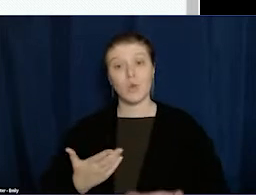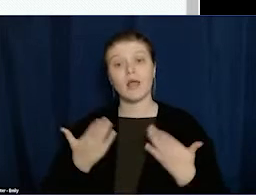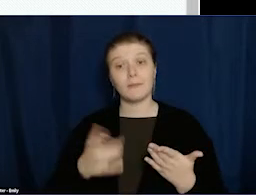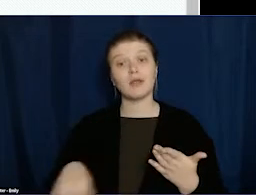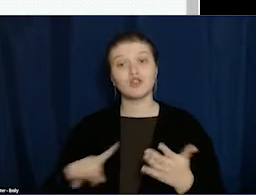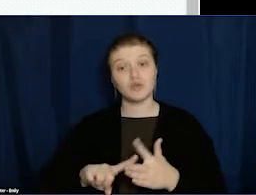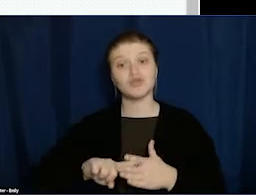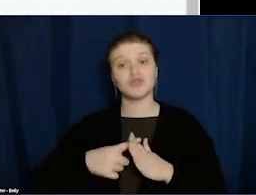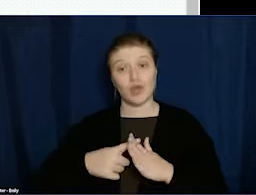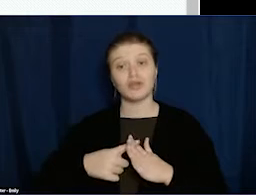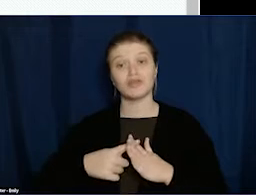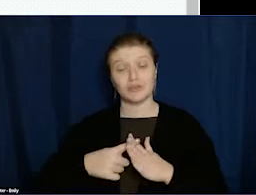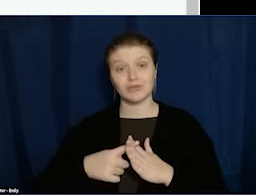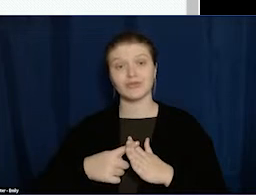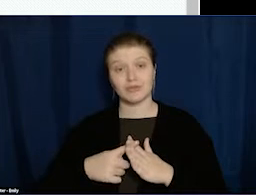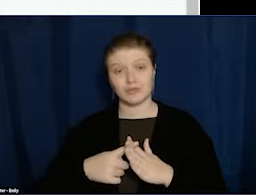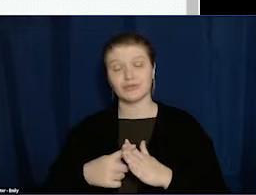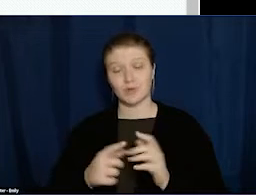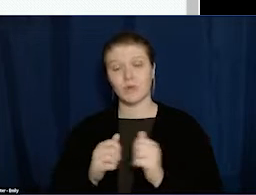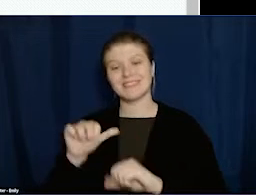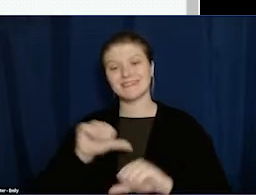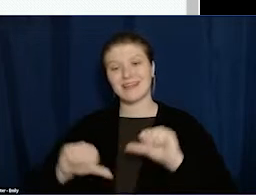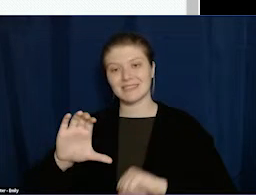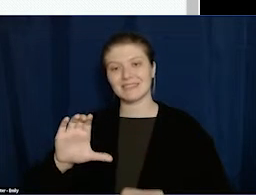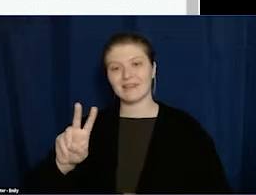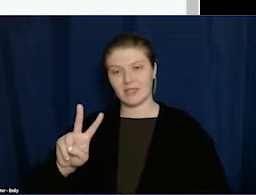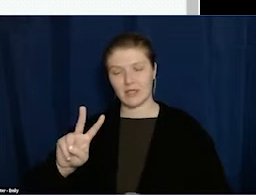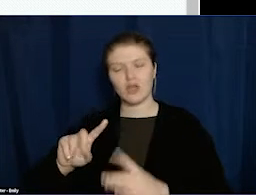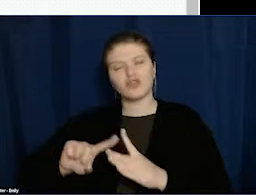get familiar with that platform to create your documents.